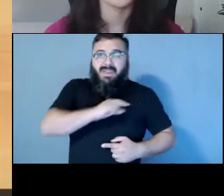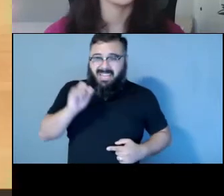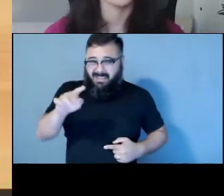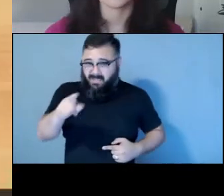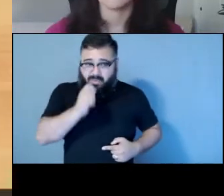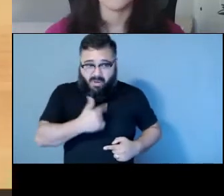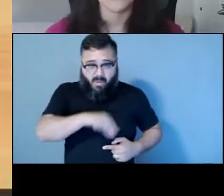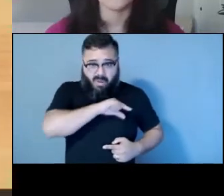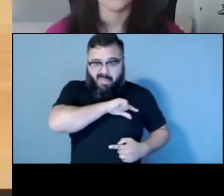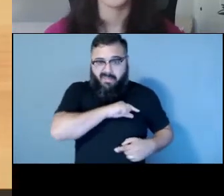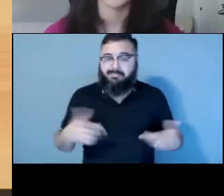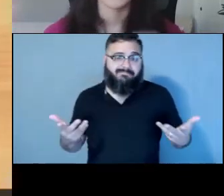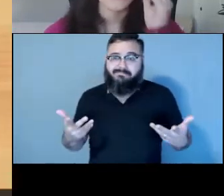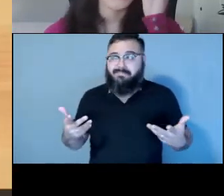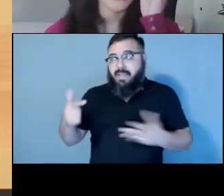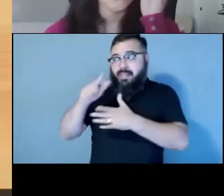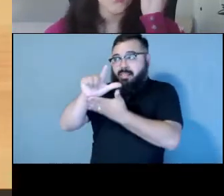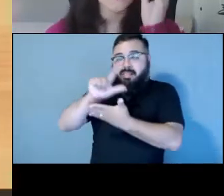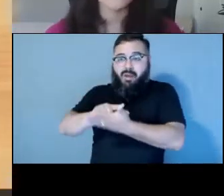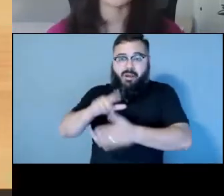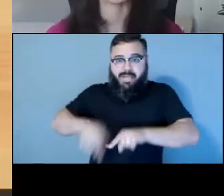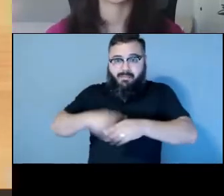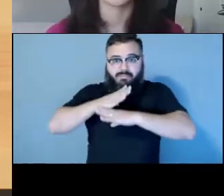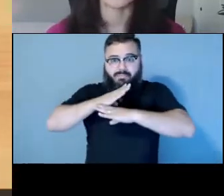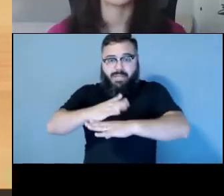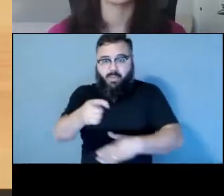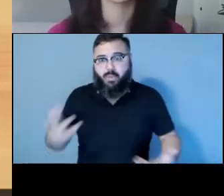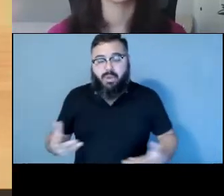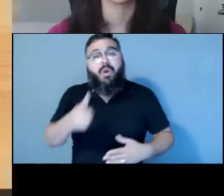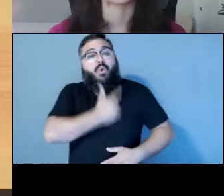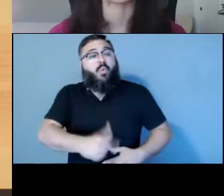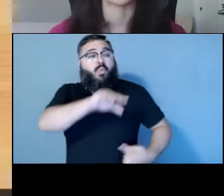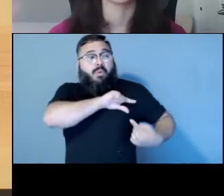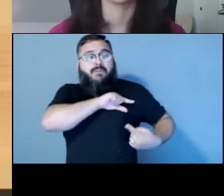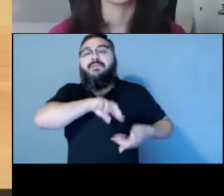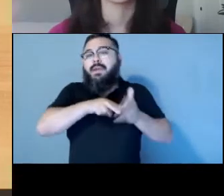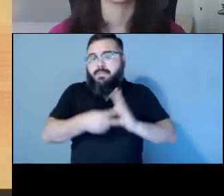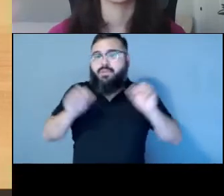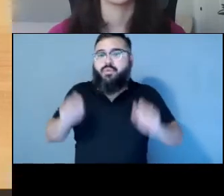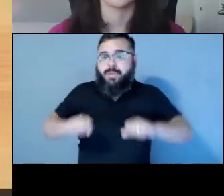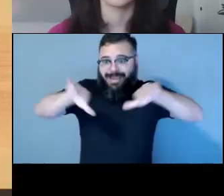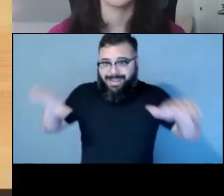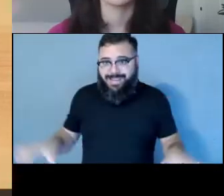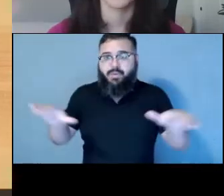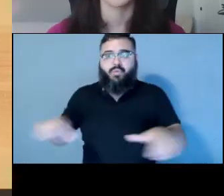then you're not covered by the law. So qualified means that you're able to perform the essential functions of the job